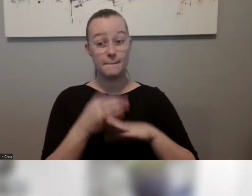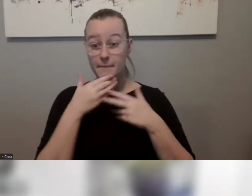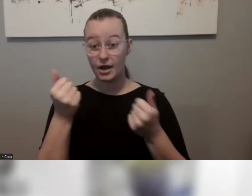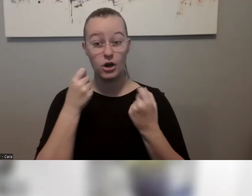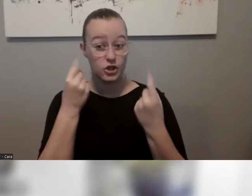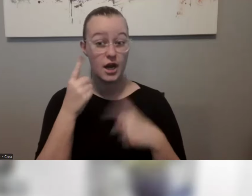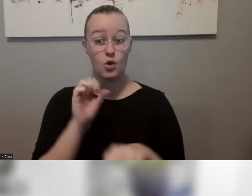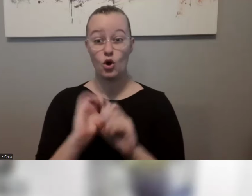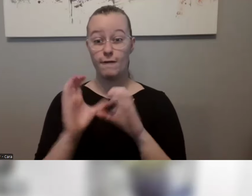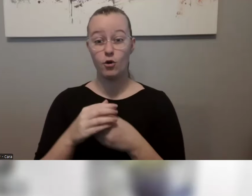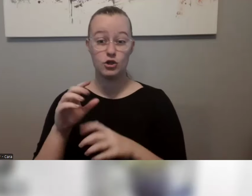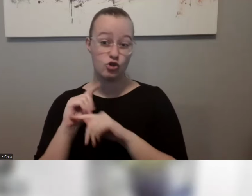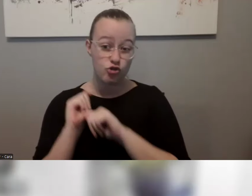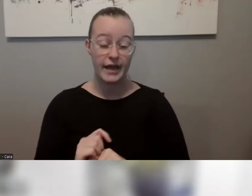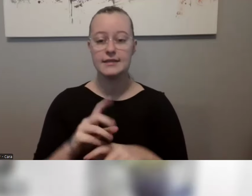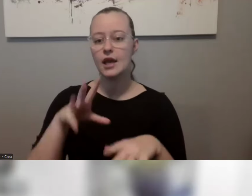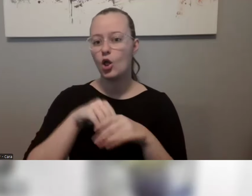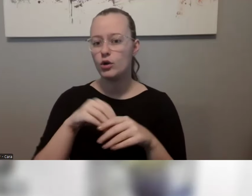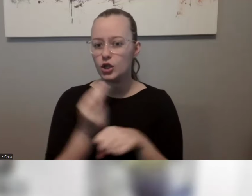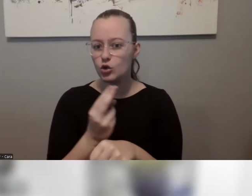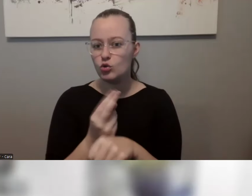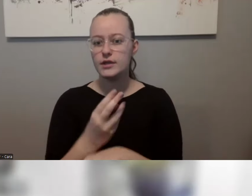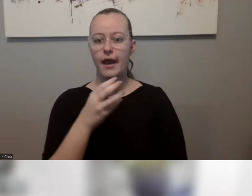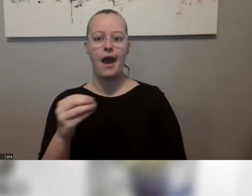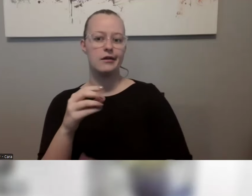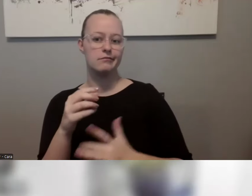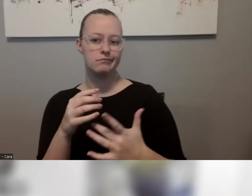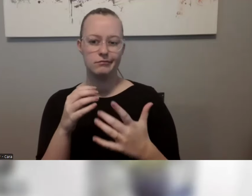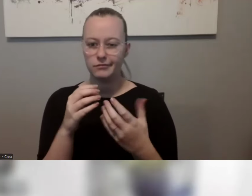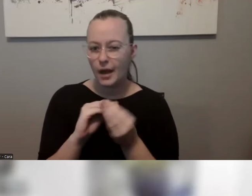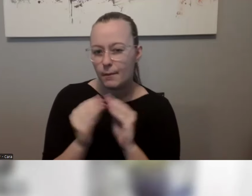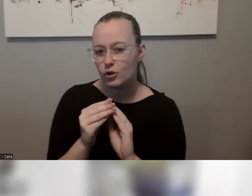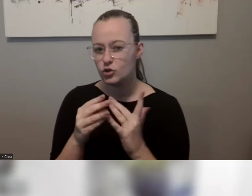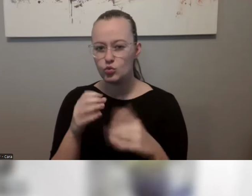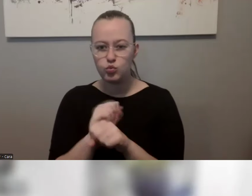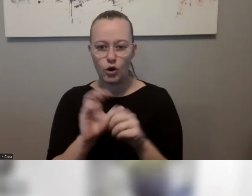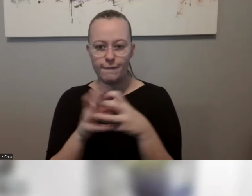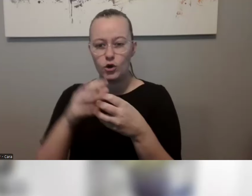workforce trends, including utilization and quantifying workforce shortages and also